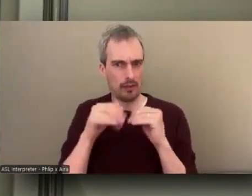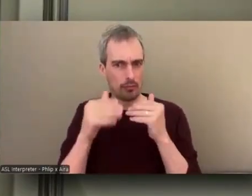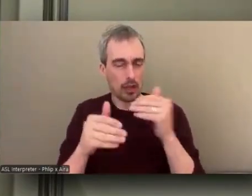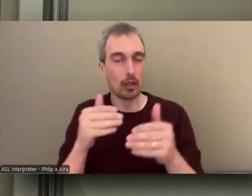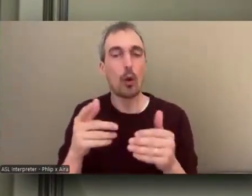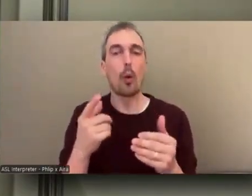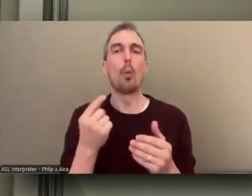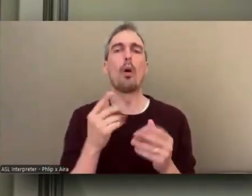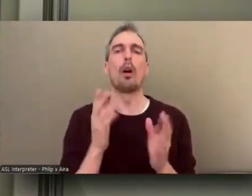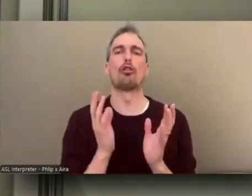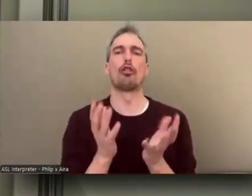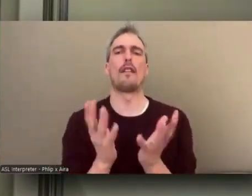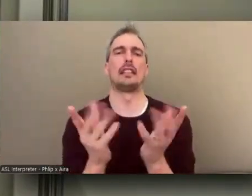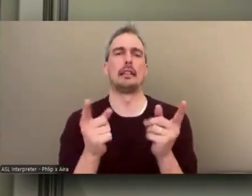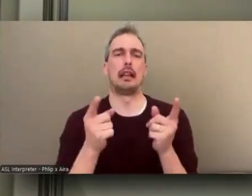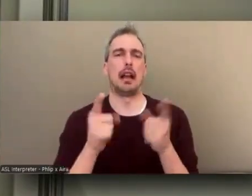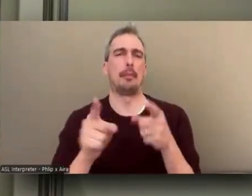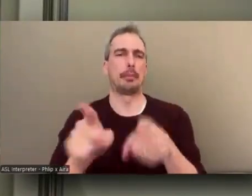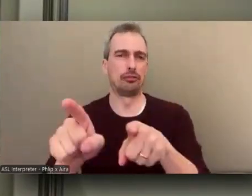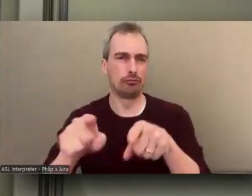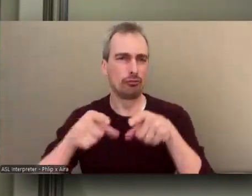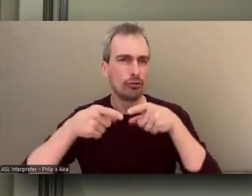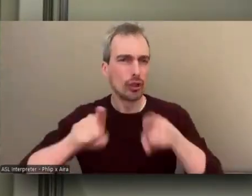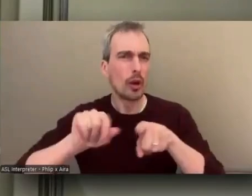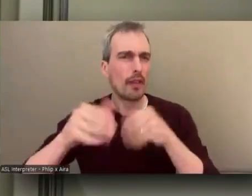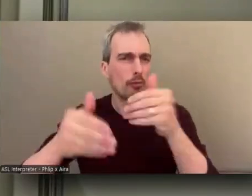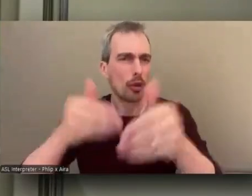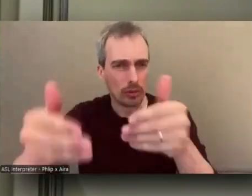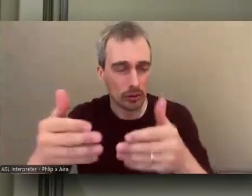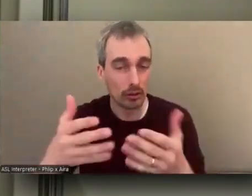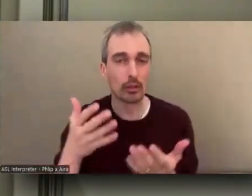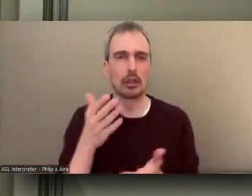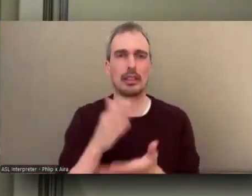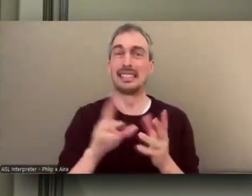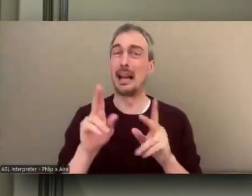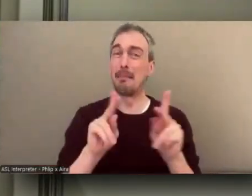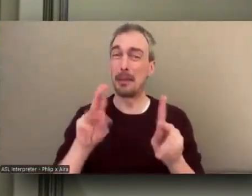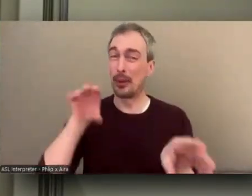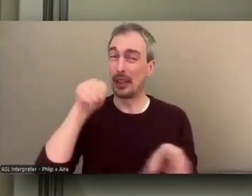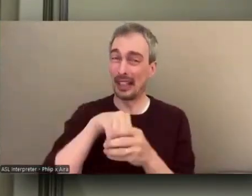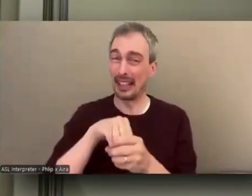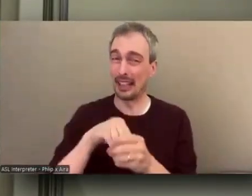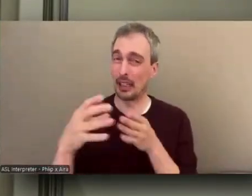In leadership, who clearly hadn't thought too deeply about accessibility were then talking about it. Right?